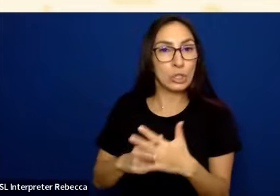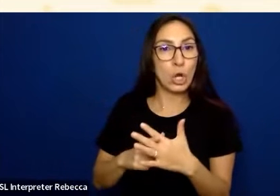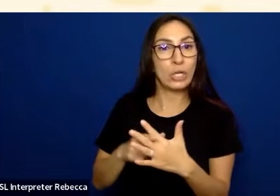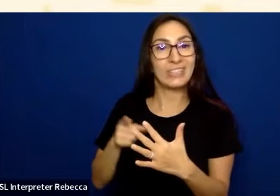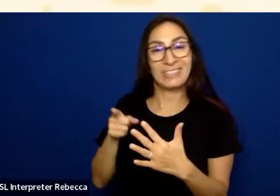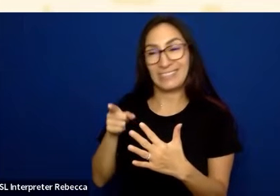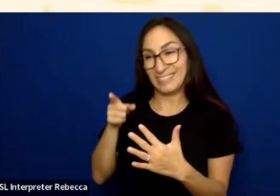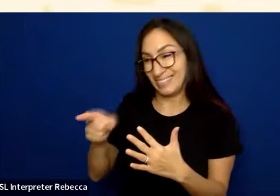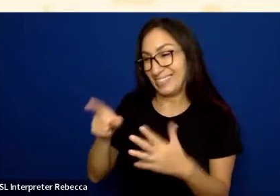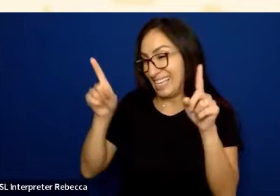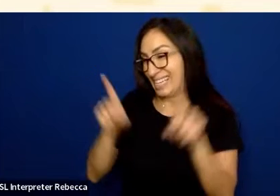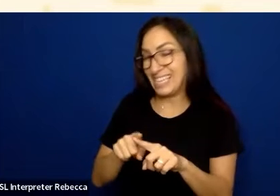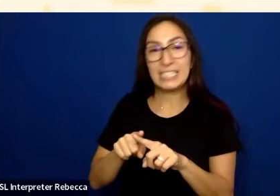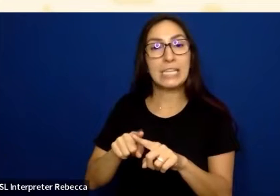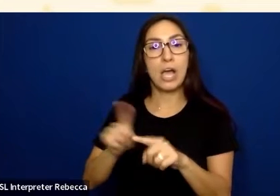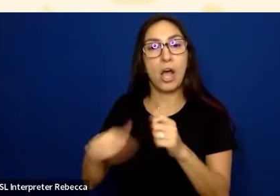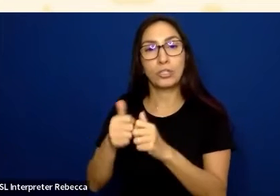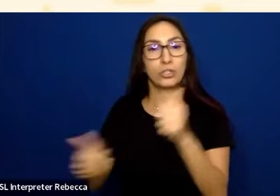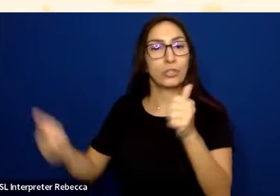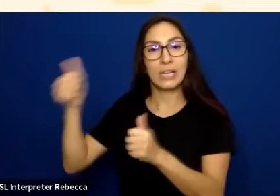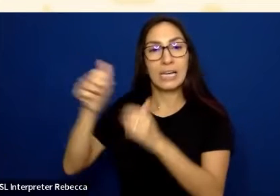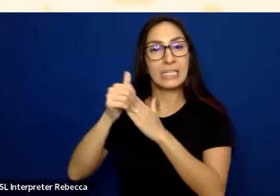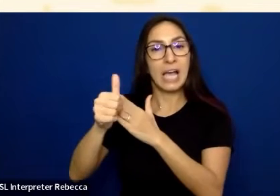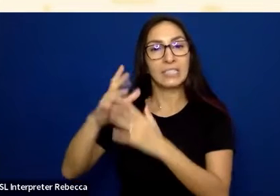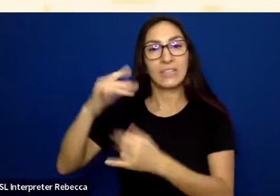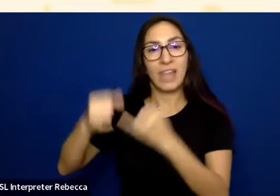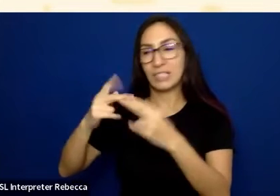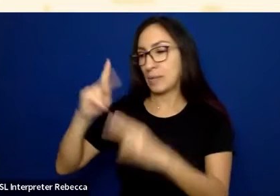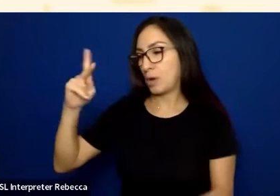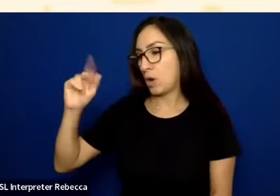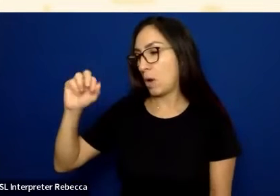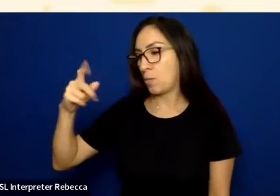of Shilpi Kapoor, who's the CEO of BarrierBreak more than two decades back.